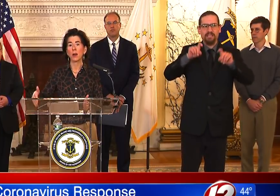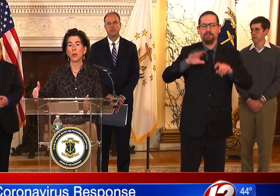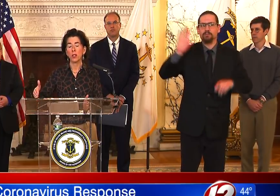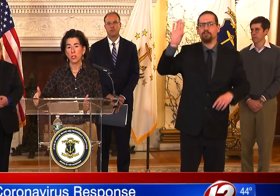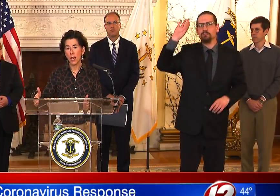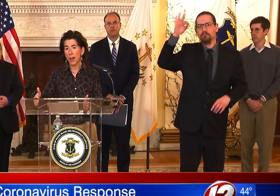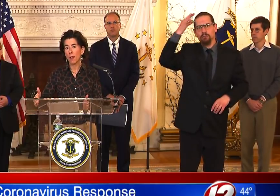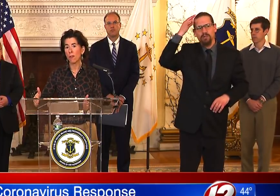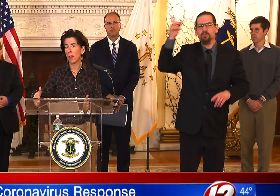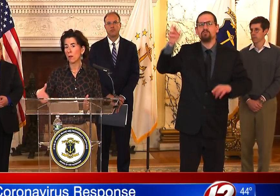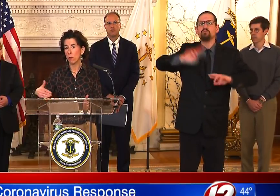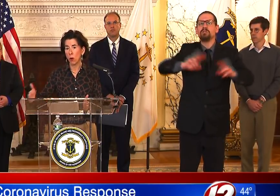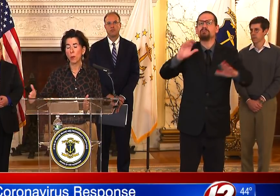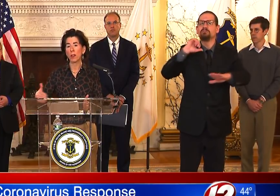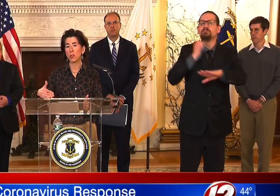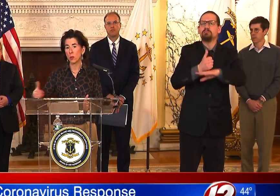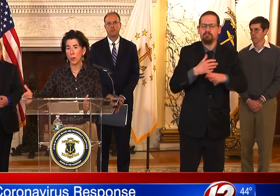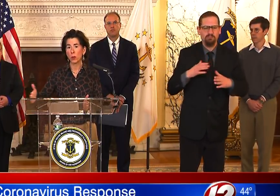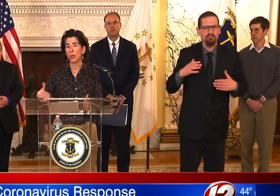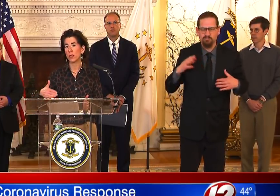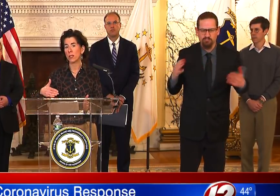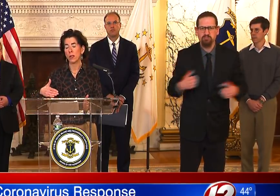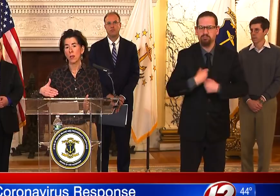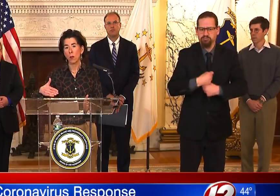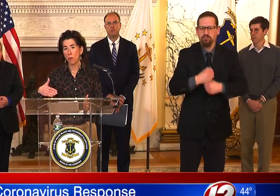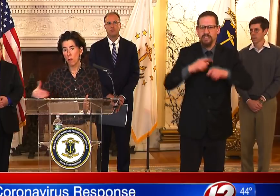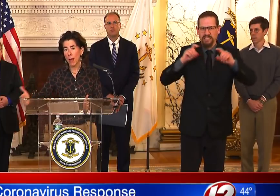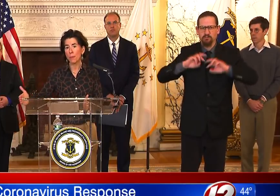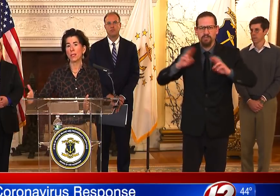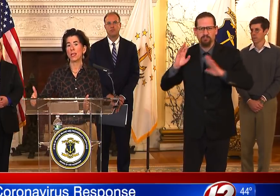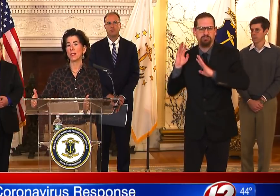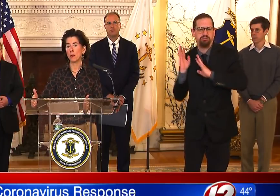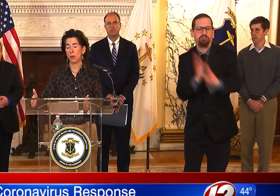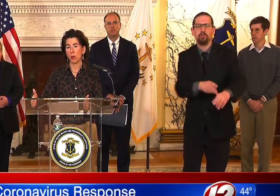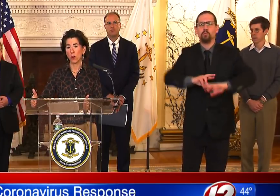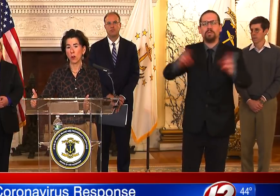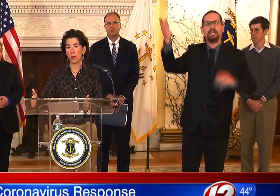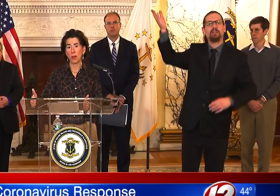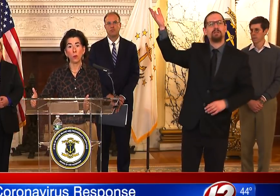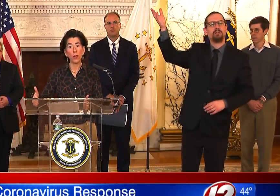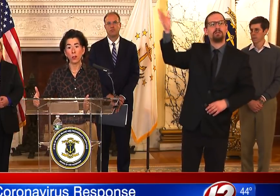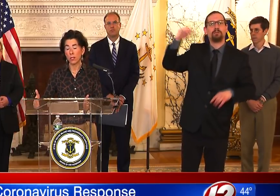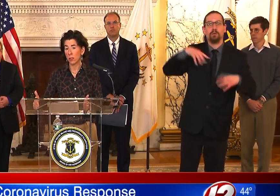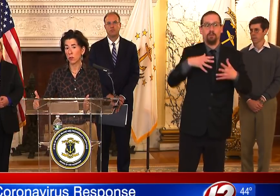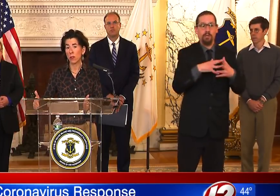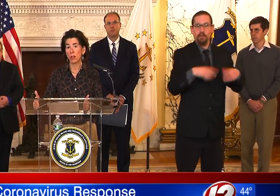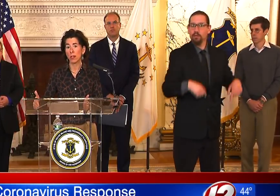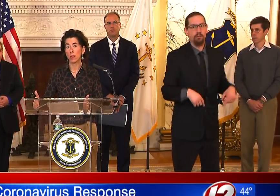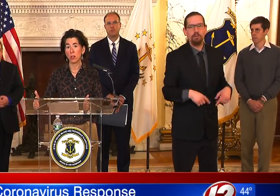TESTING IS A PERFECT EXAMPLE. SOUTH KOREA WAS QUICKER, AIDED BY THEIR FEDERAL GOVERNMENT, LED